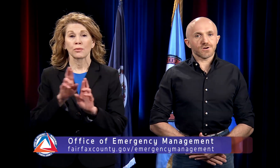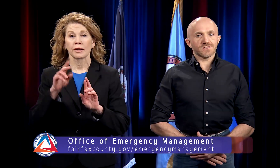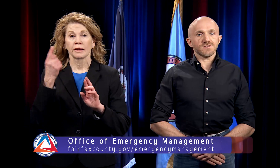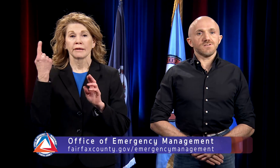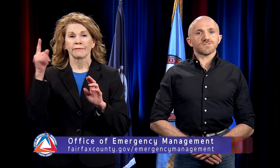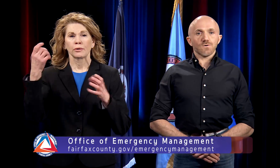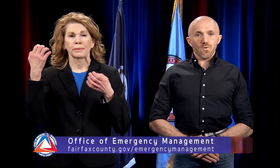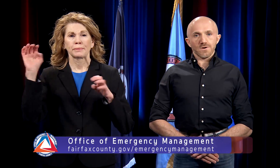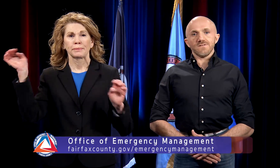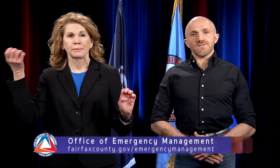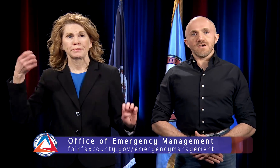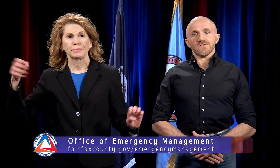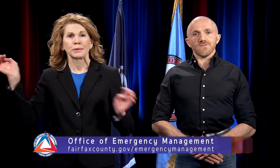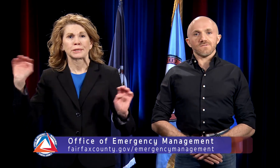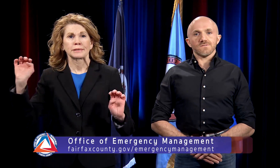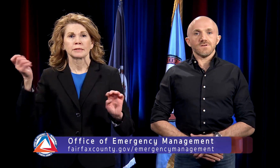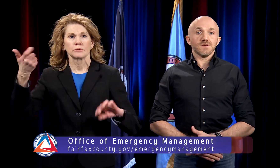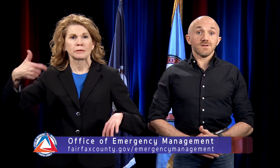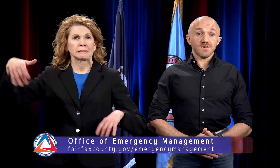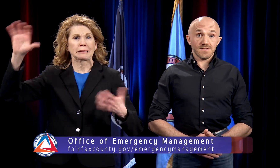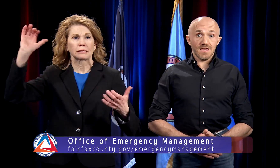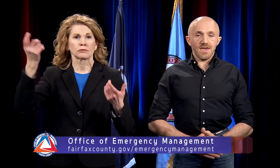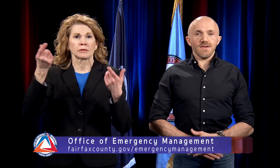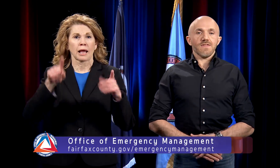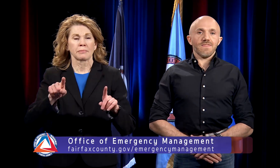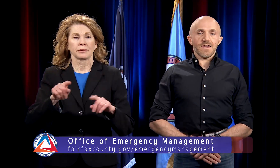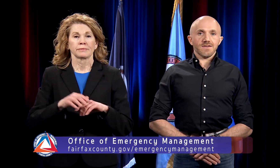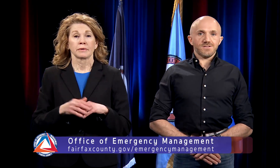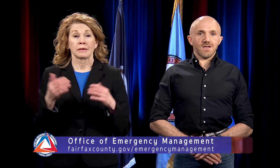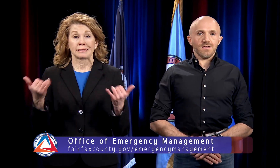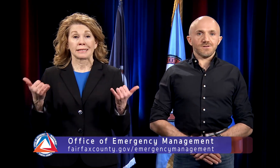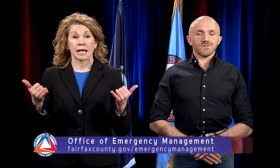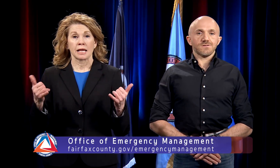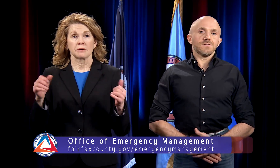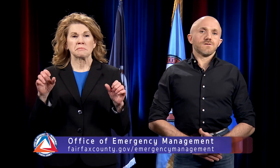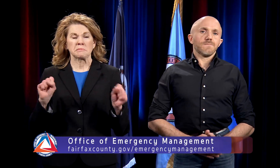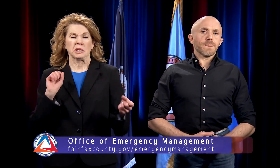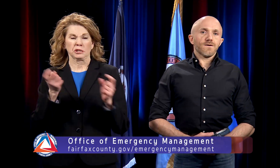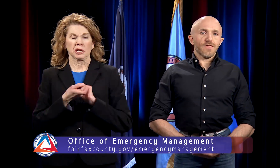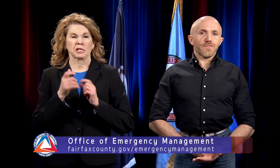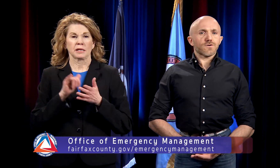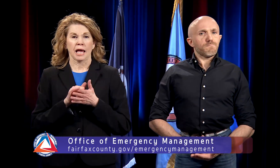emergencies or disasters. Today that can change. There